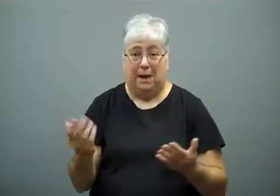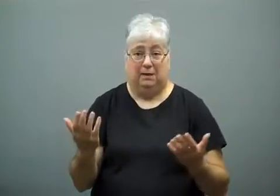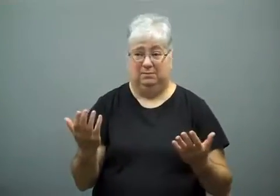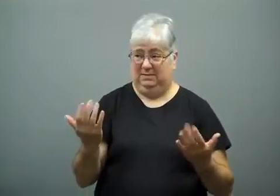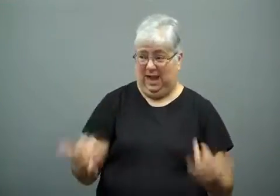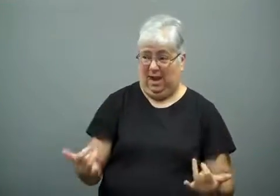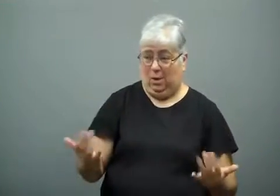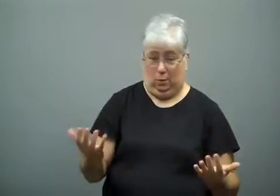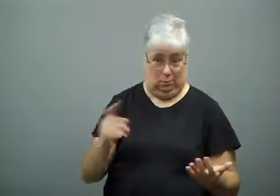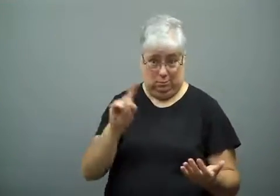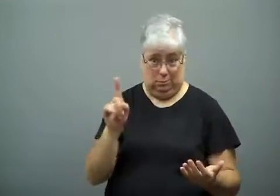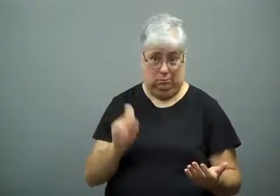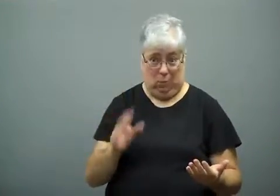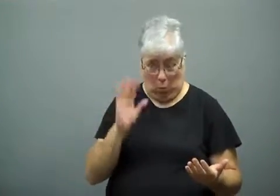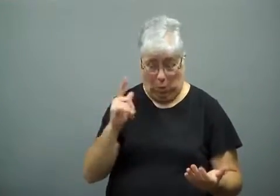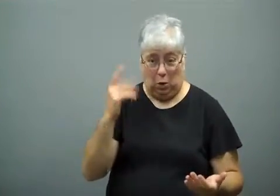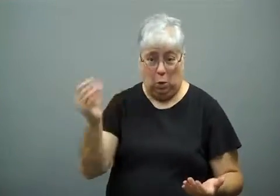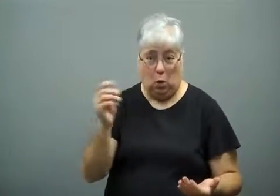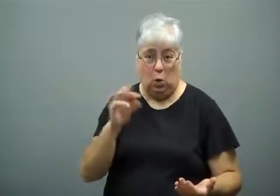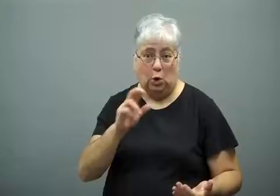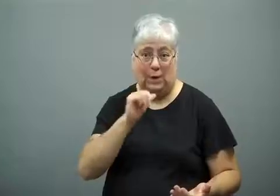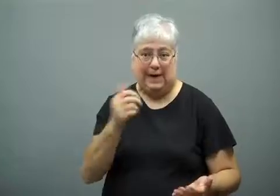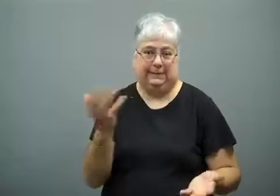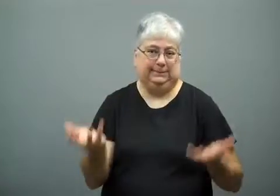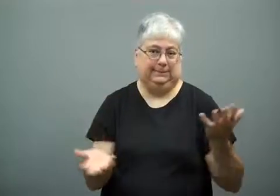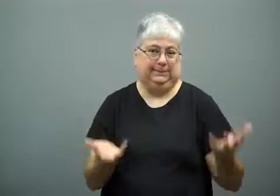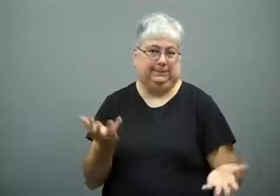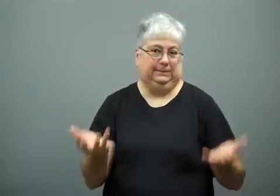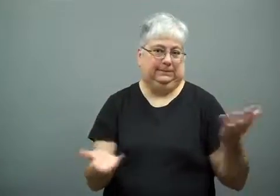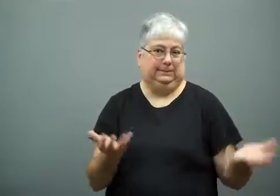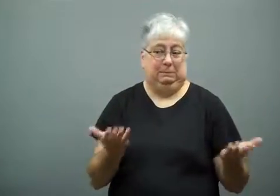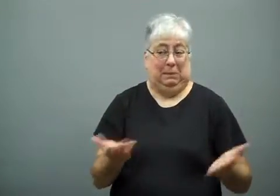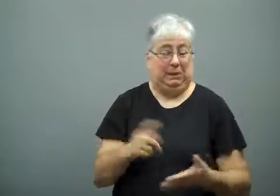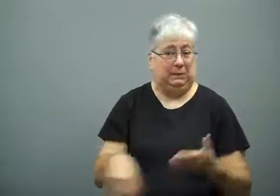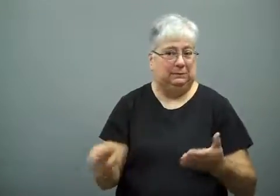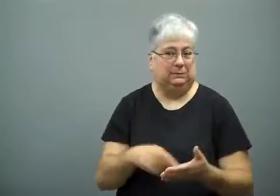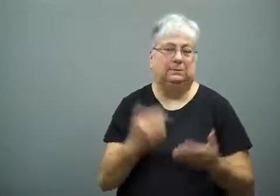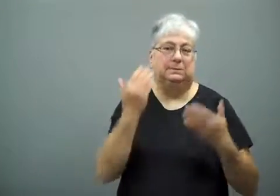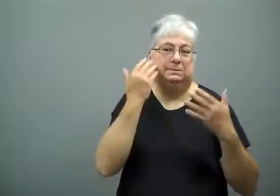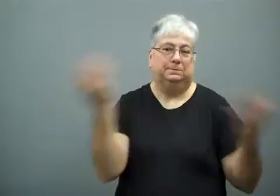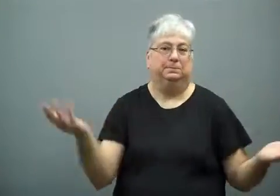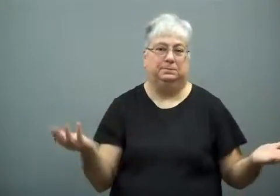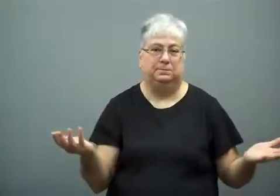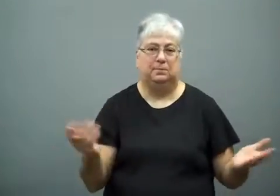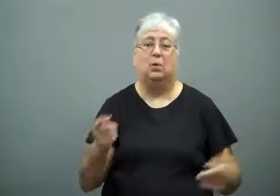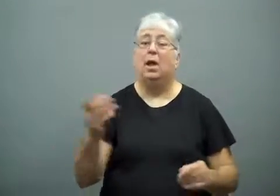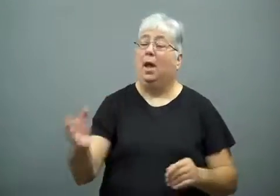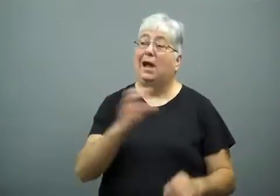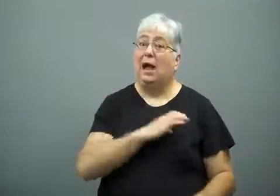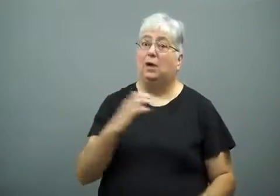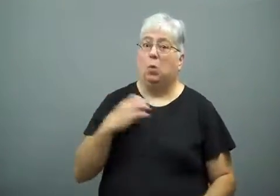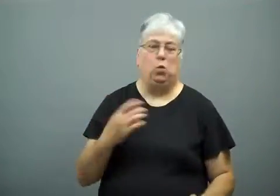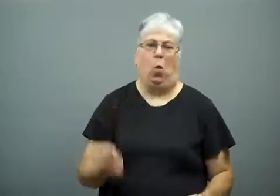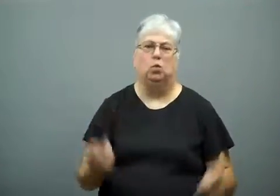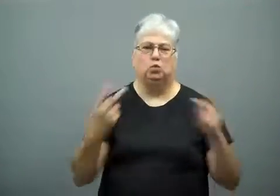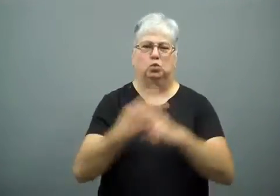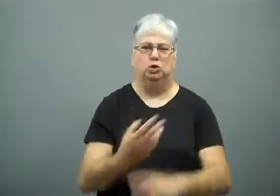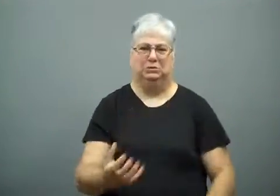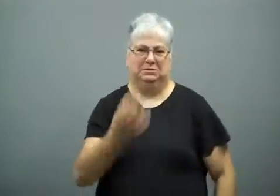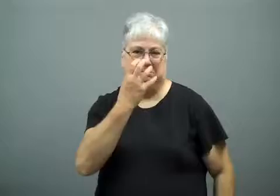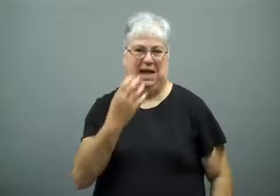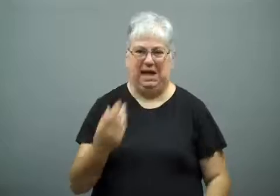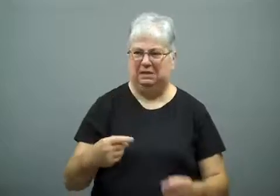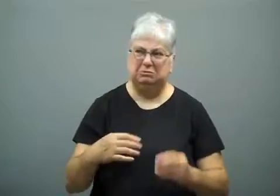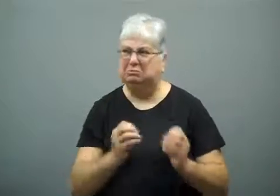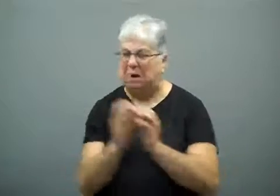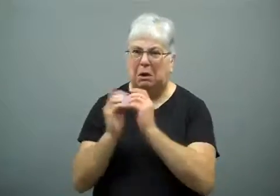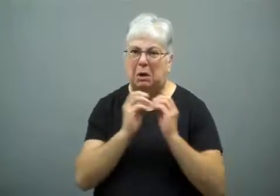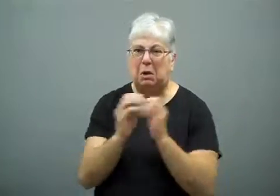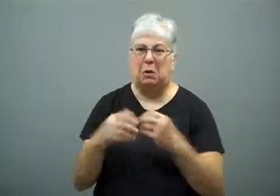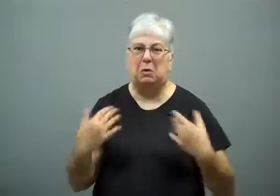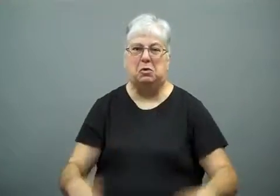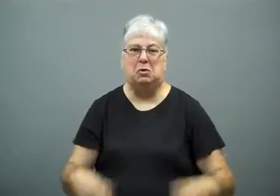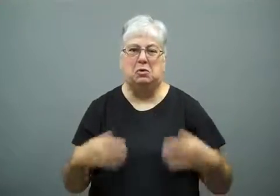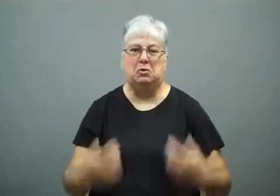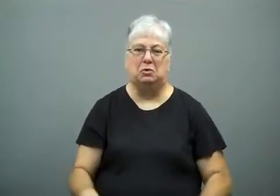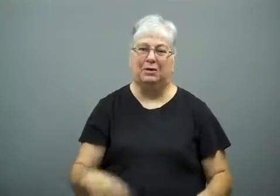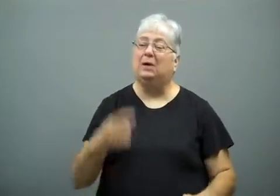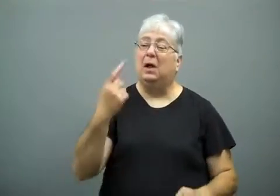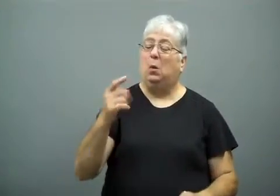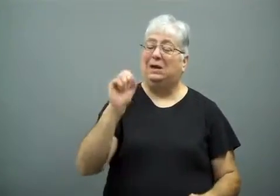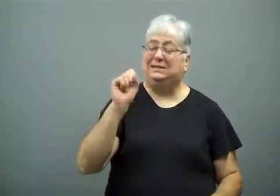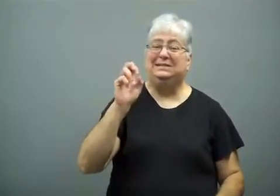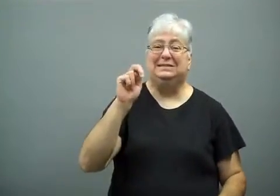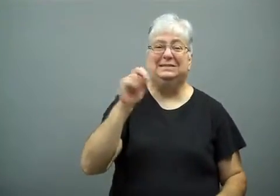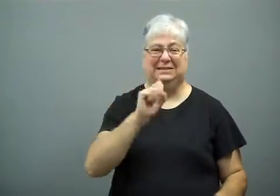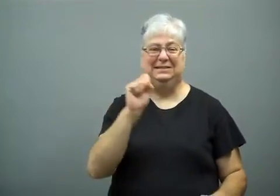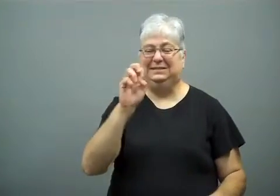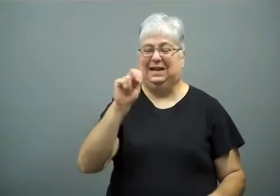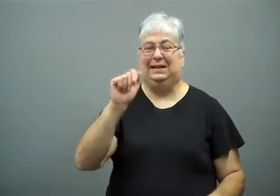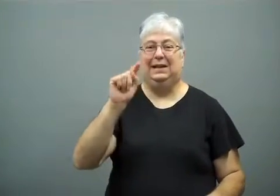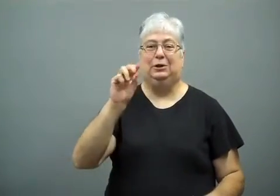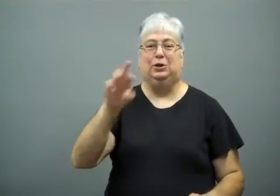That trip is up in the air right now. It might be cancelled.